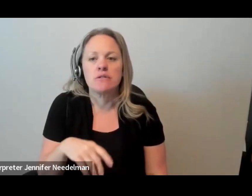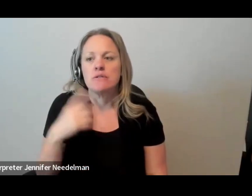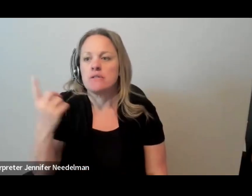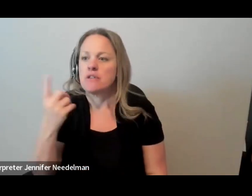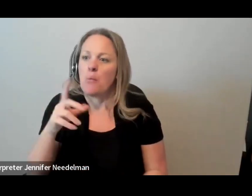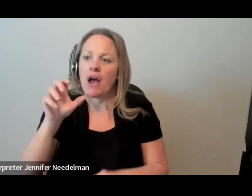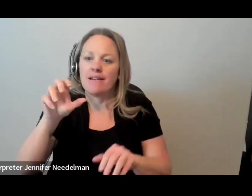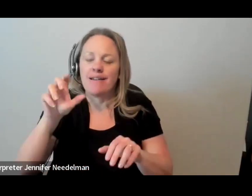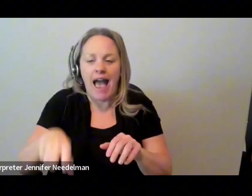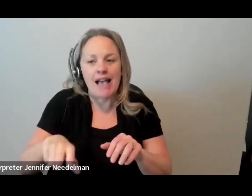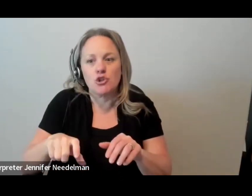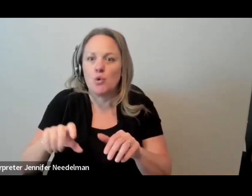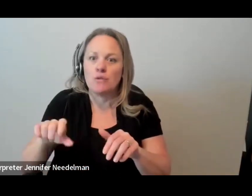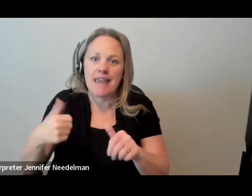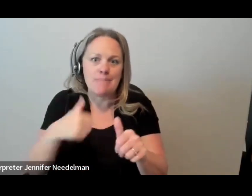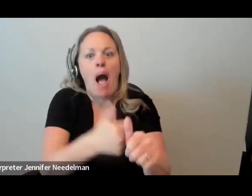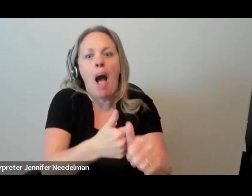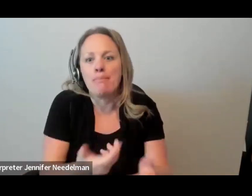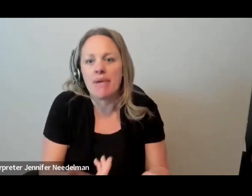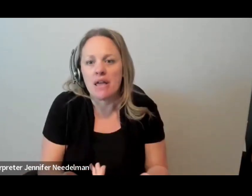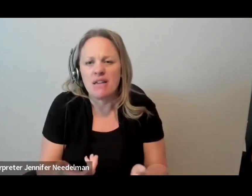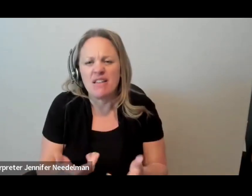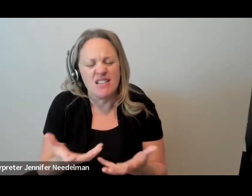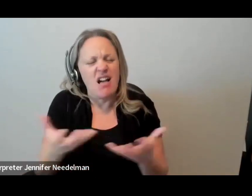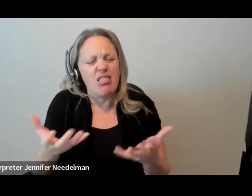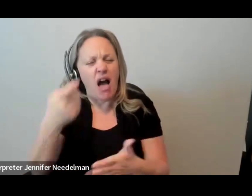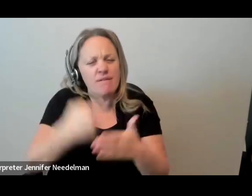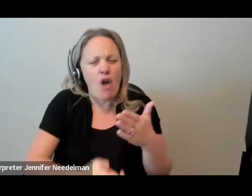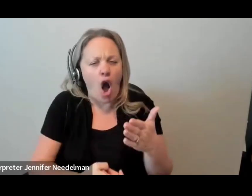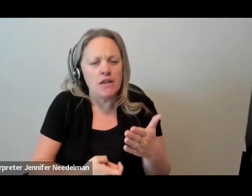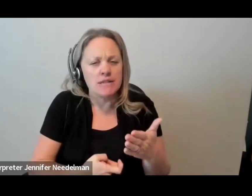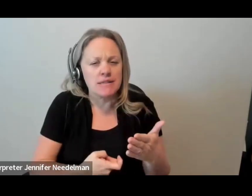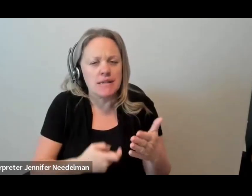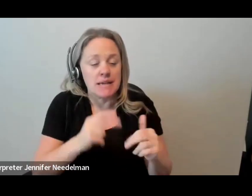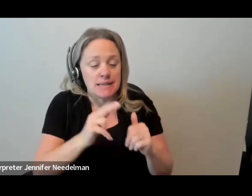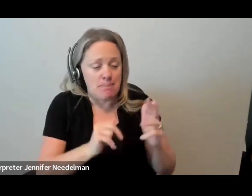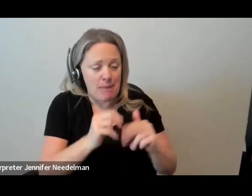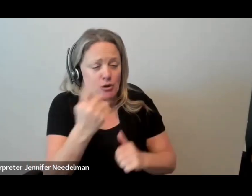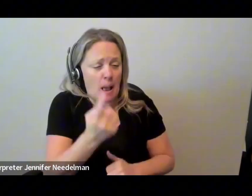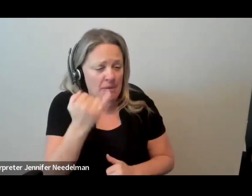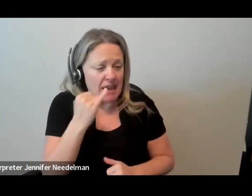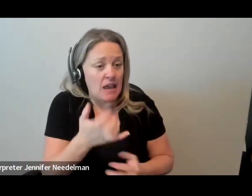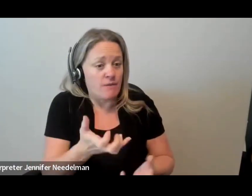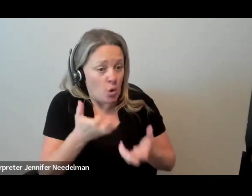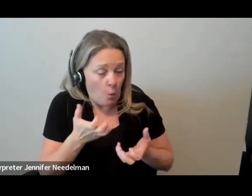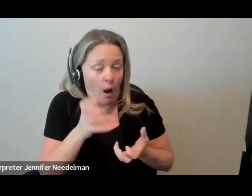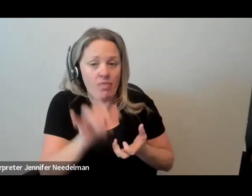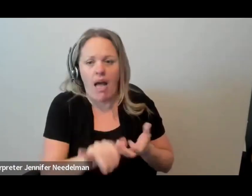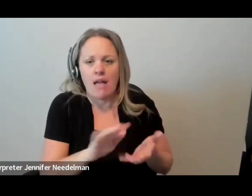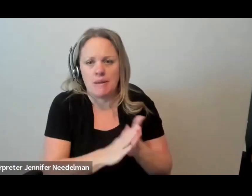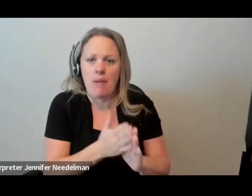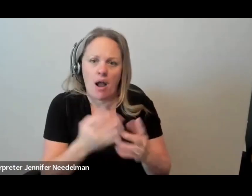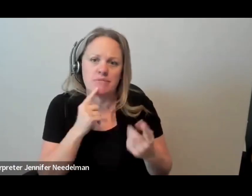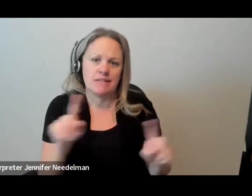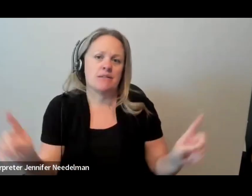So it's like there's a lot of cost that goes into just building something if you actually want it to be functional or usable.